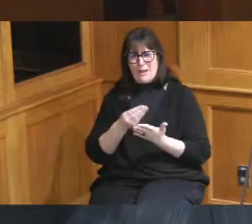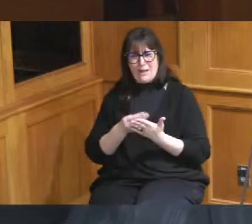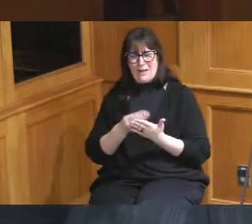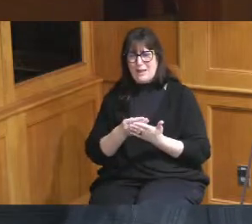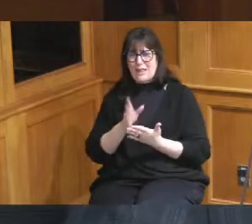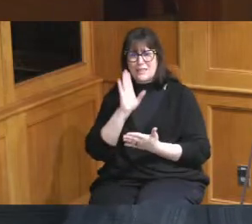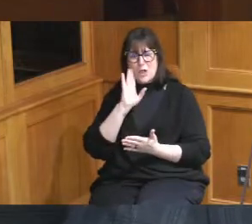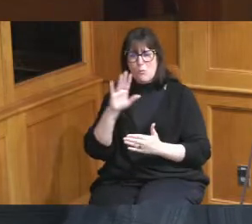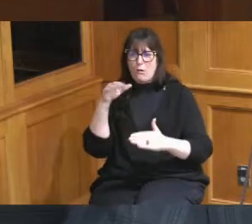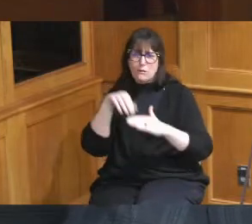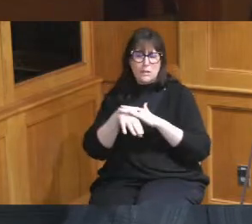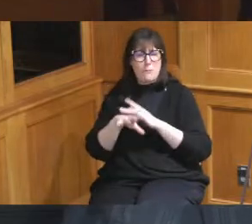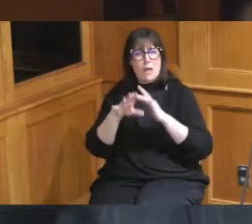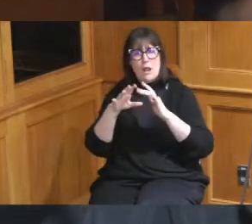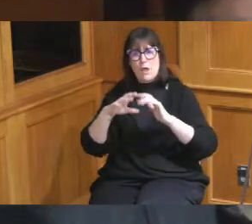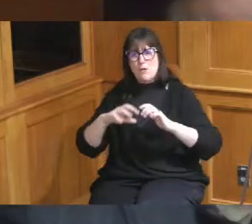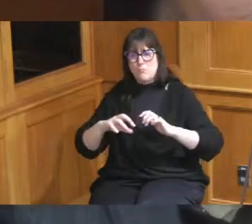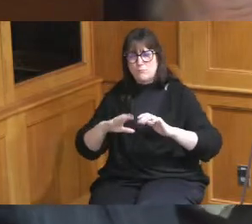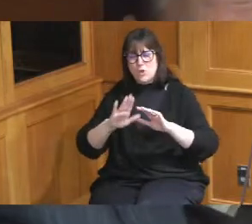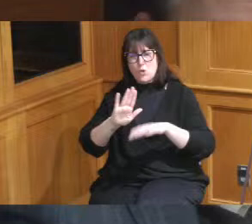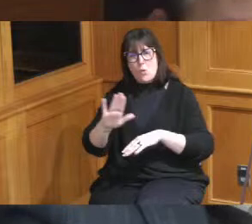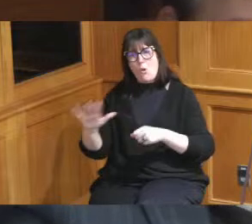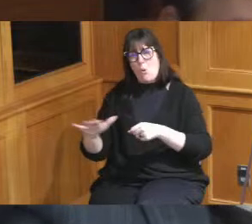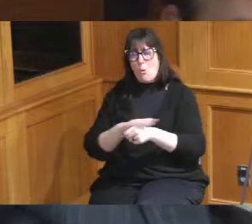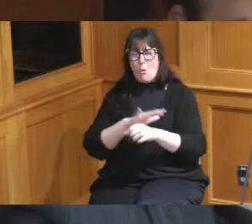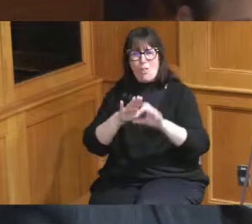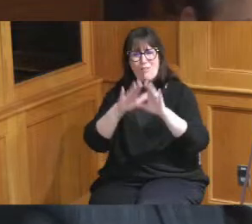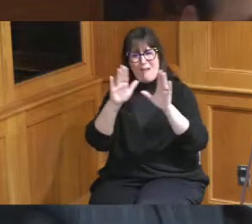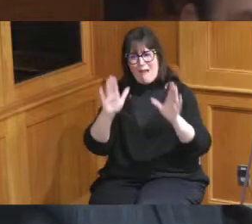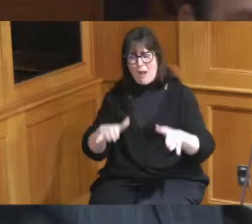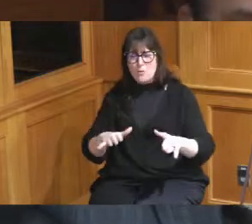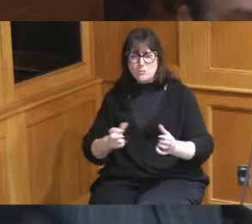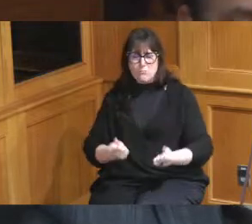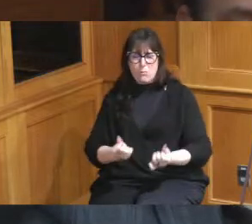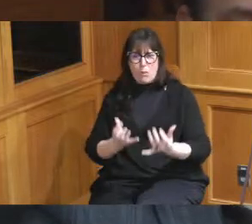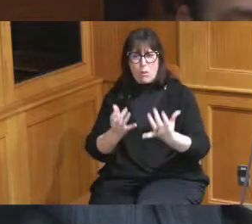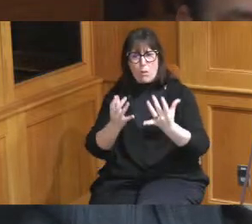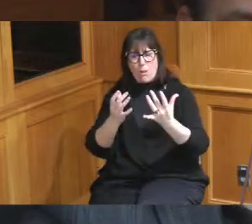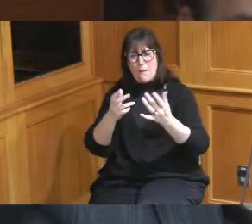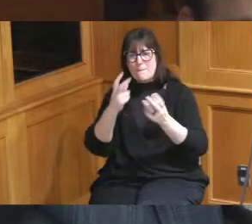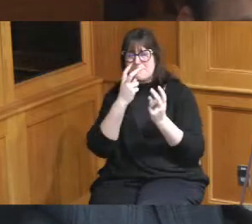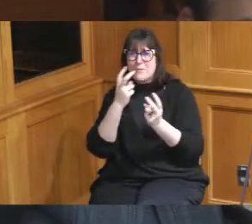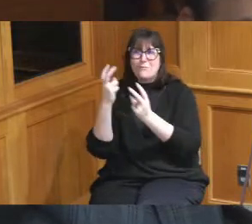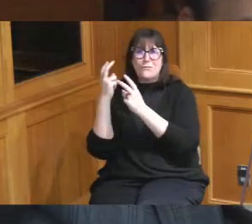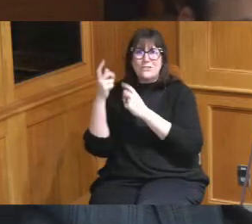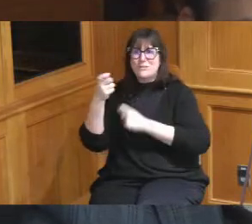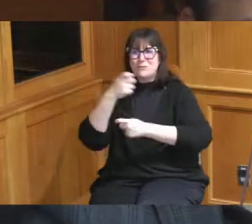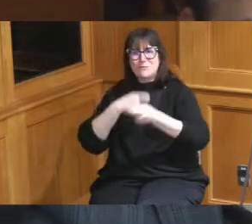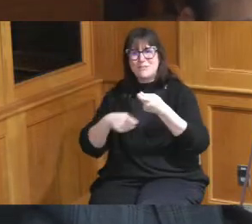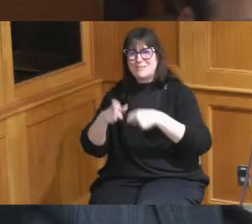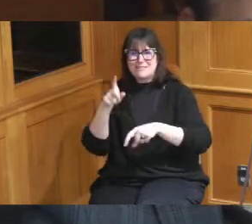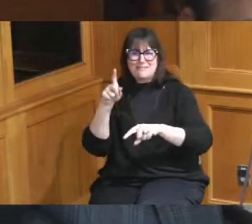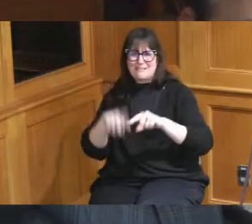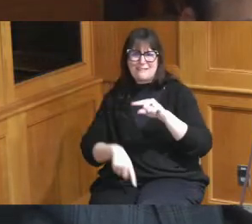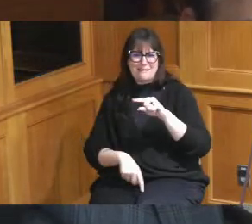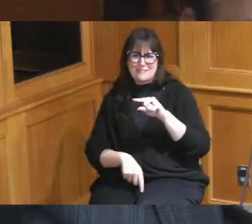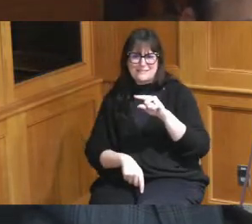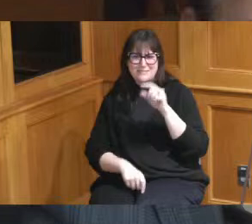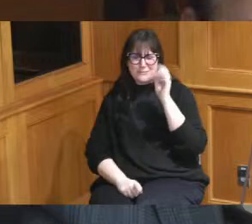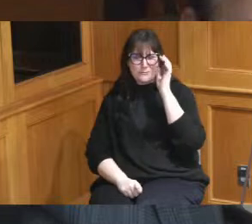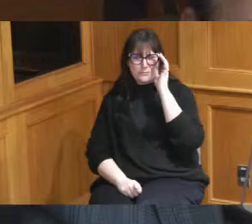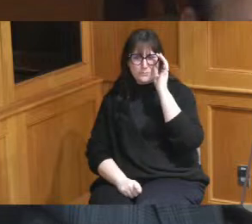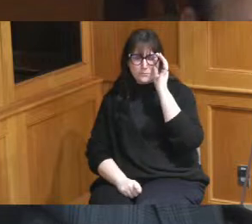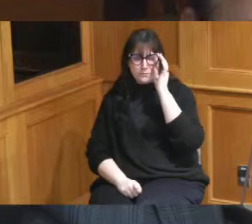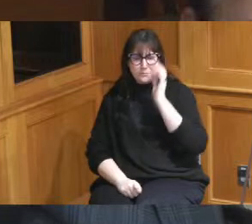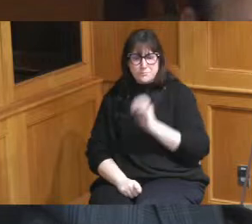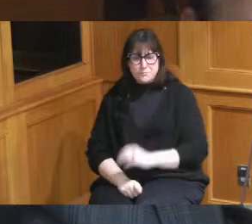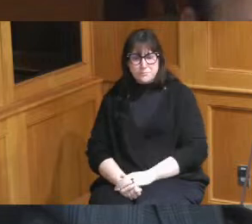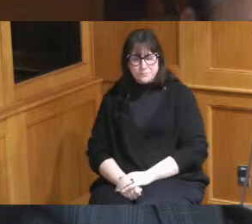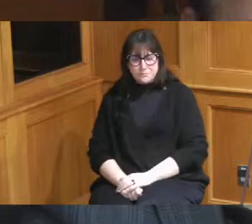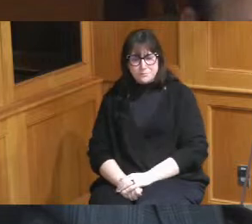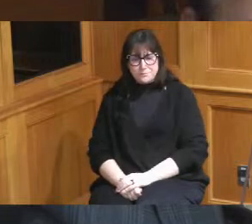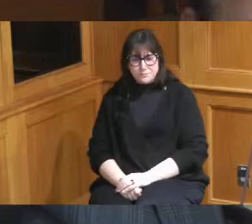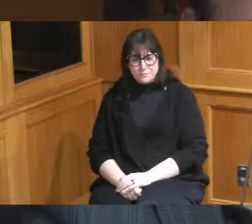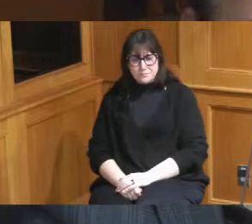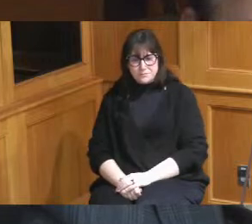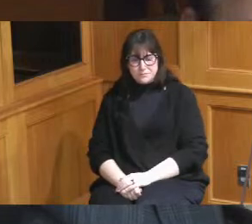house is gone memories that can never be replaced we've had things hit what happen in Trotwood went